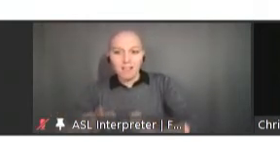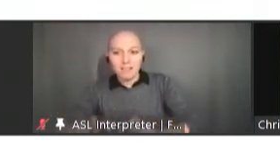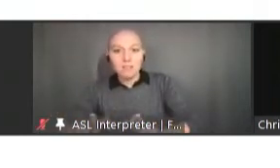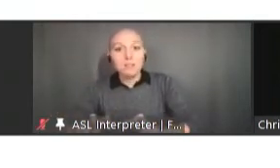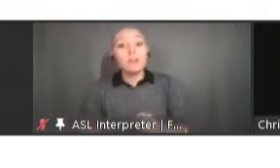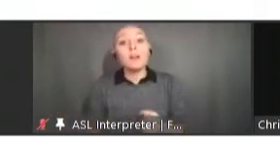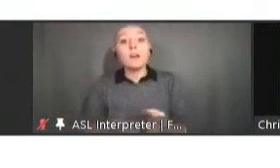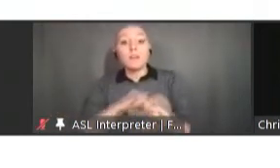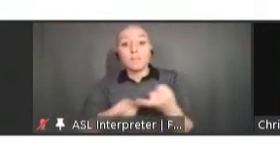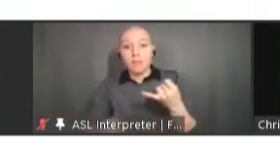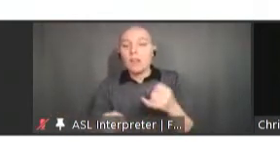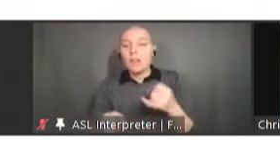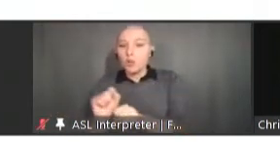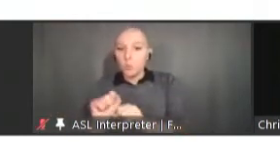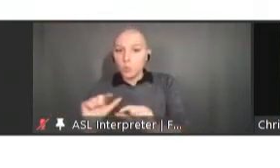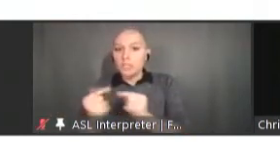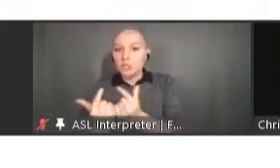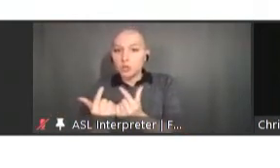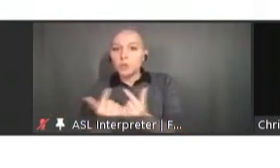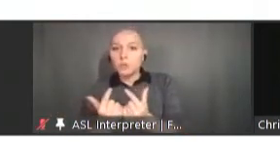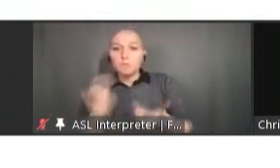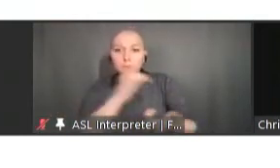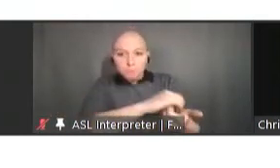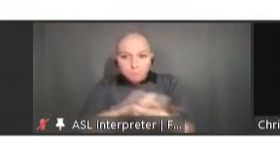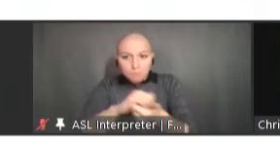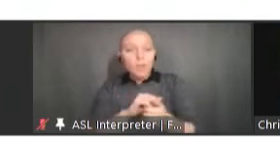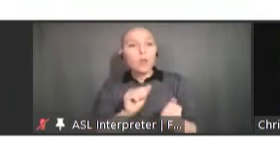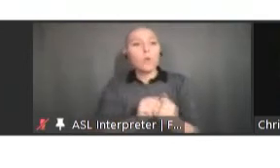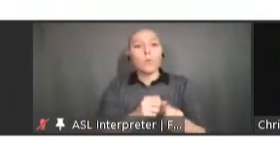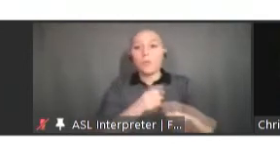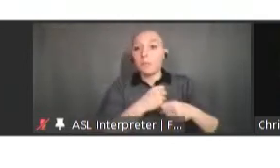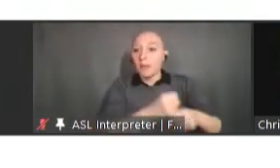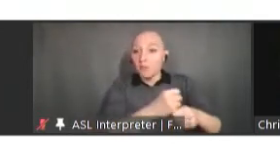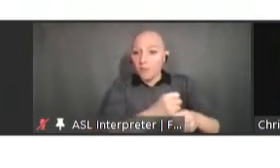group worked with vaccine manufacturers to transfer samples from phase 3 registrational